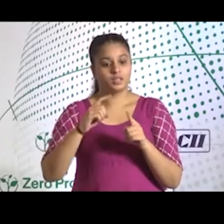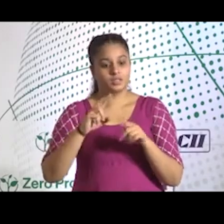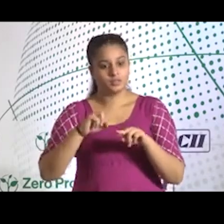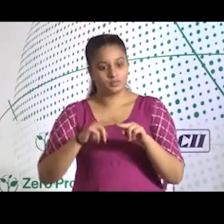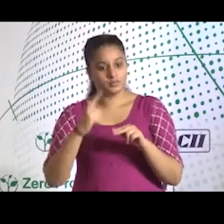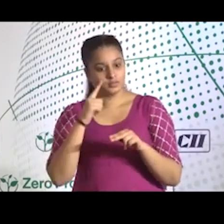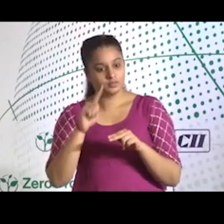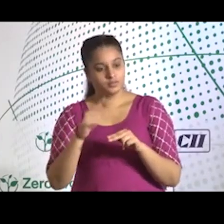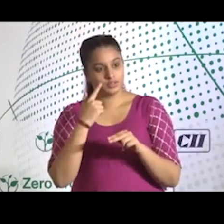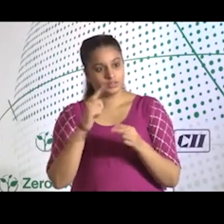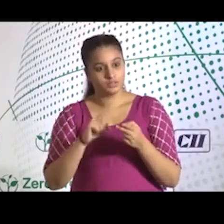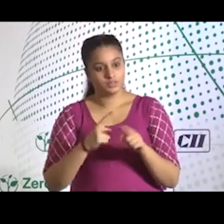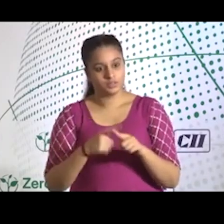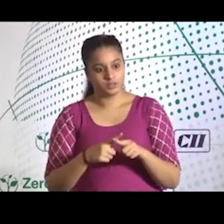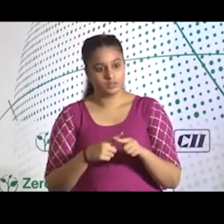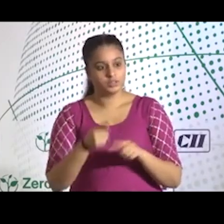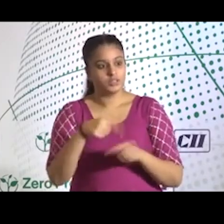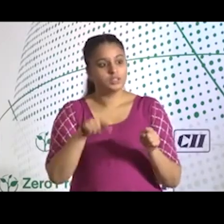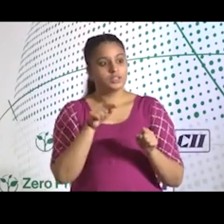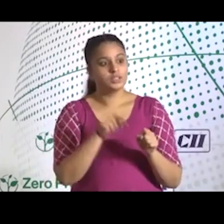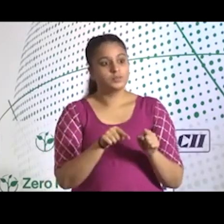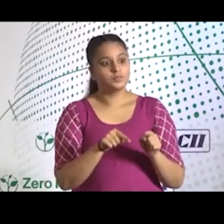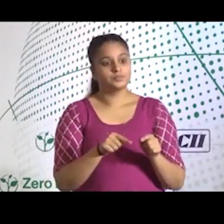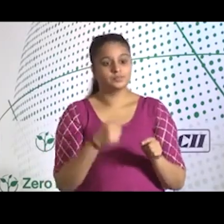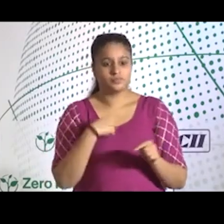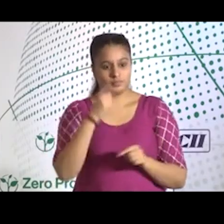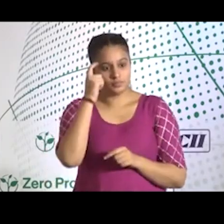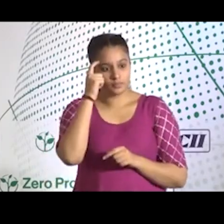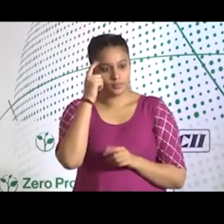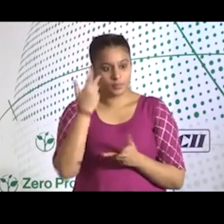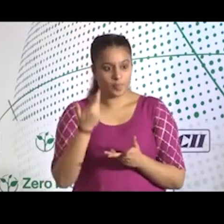Which you know so if I've got I give a very simple example.